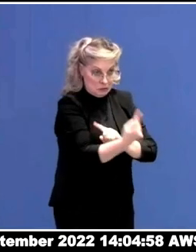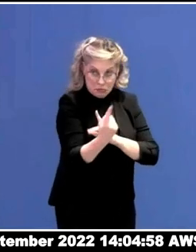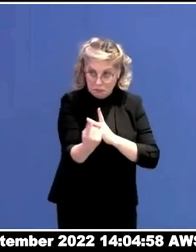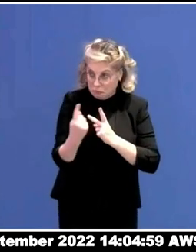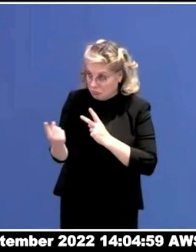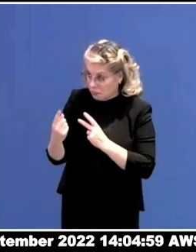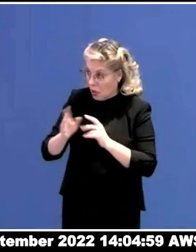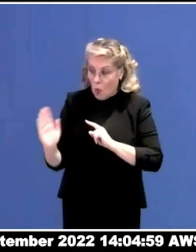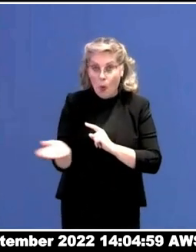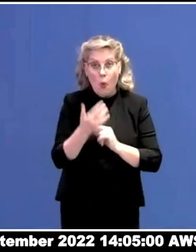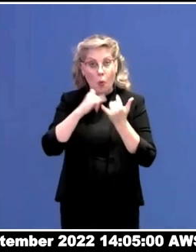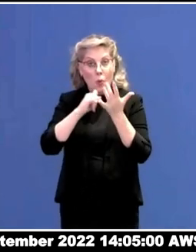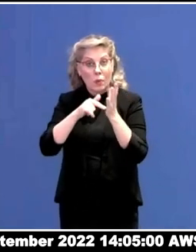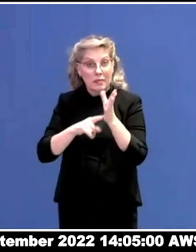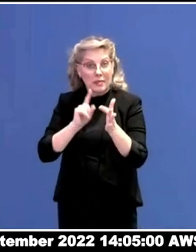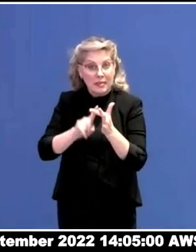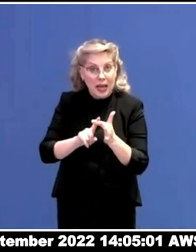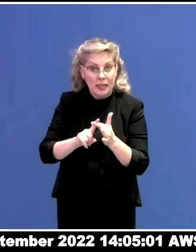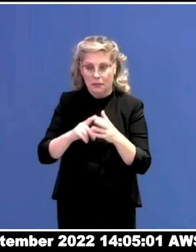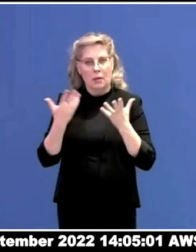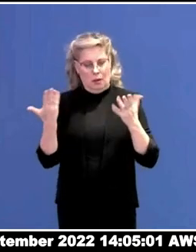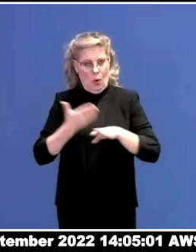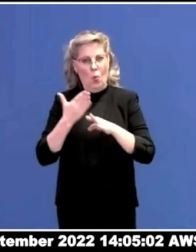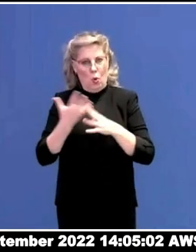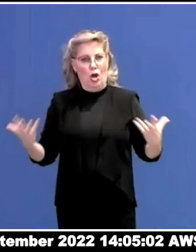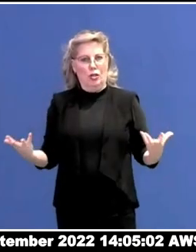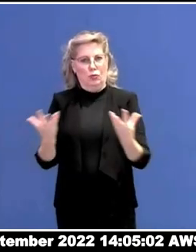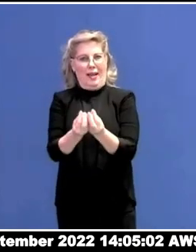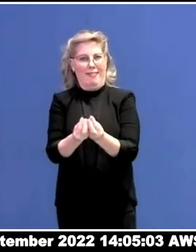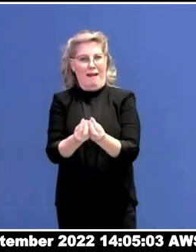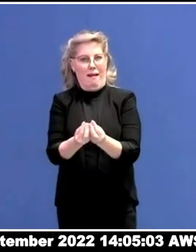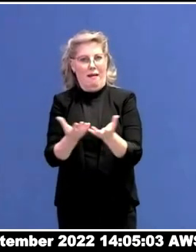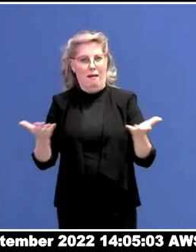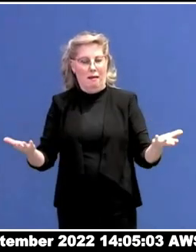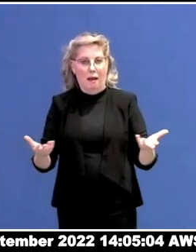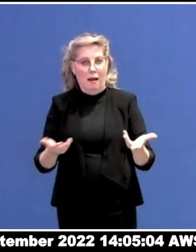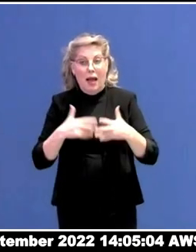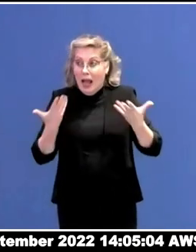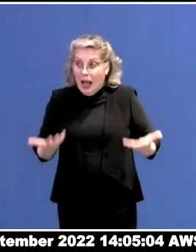Everyone in every state gets to make their - the leaders of government in each state make their own - and territory - make their own decisions.